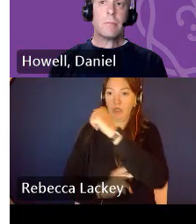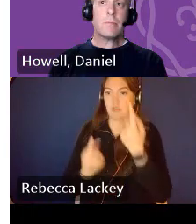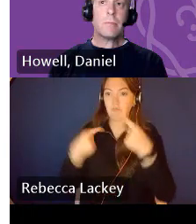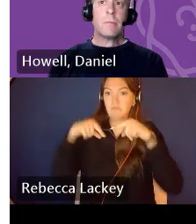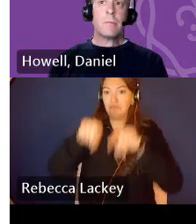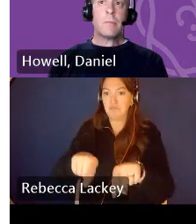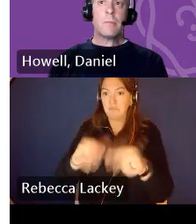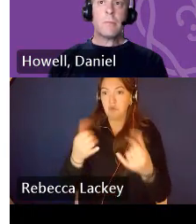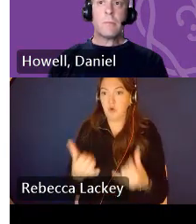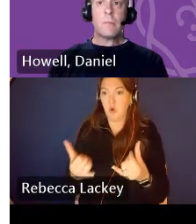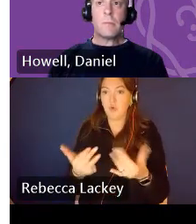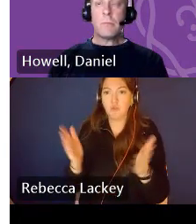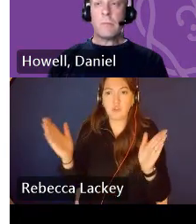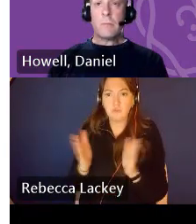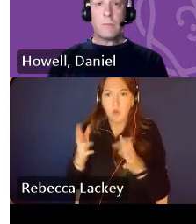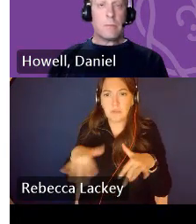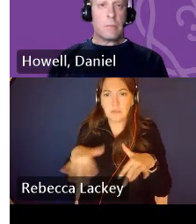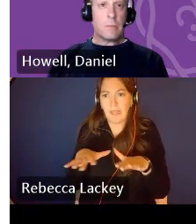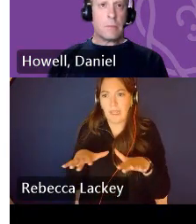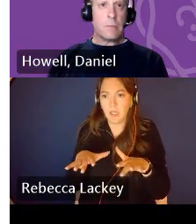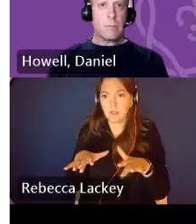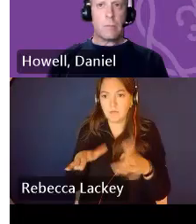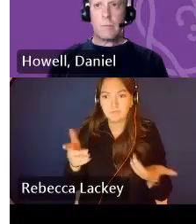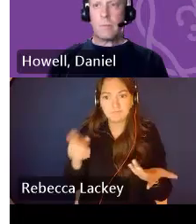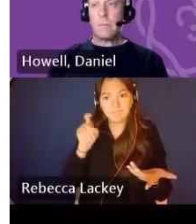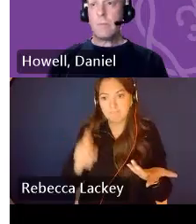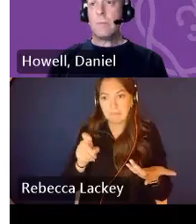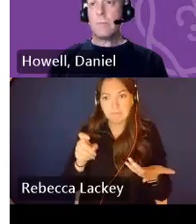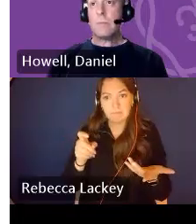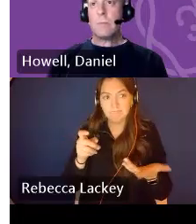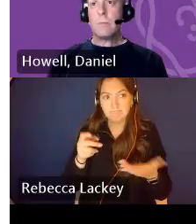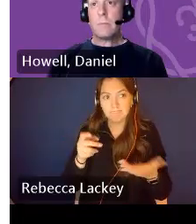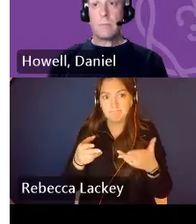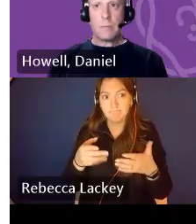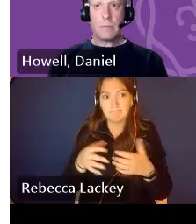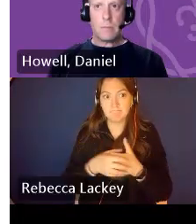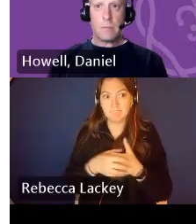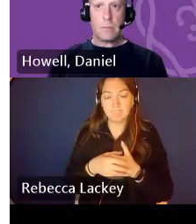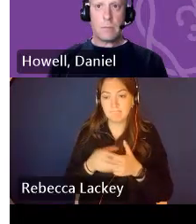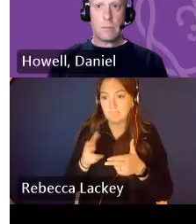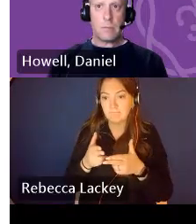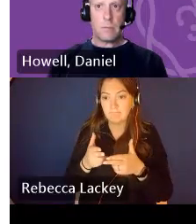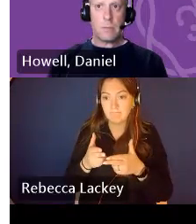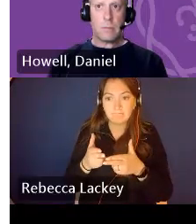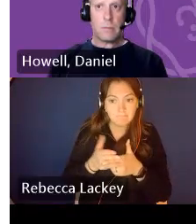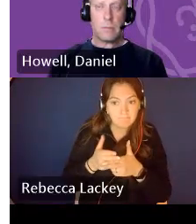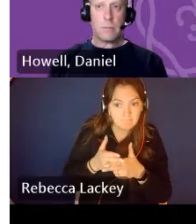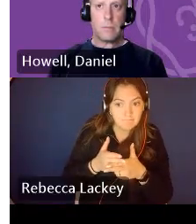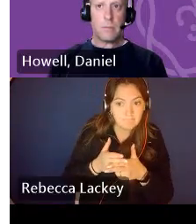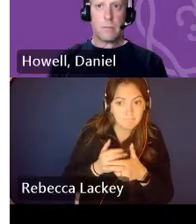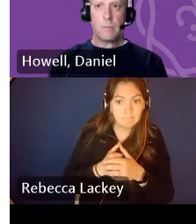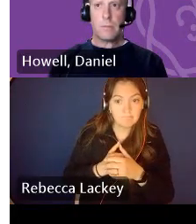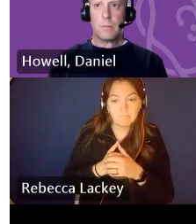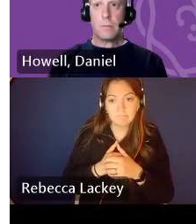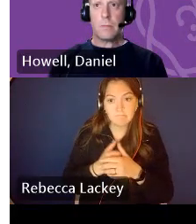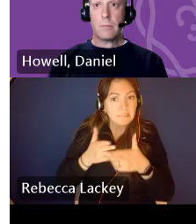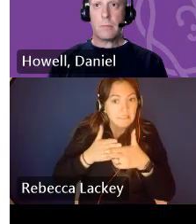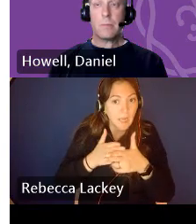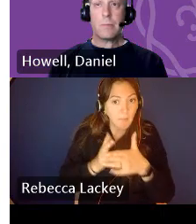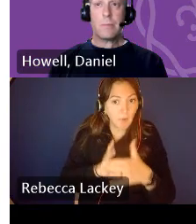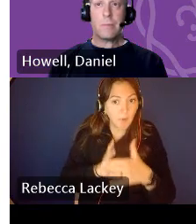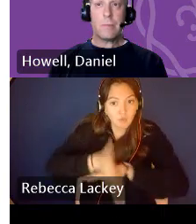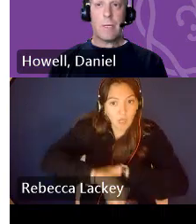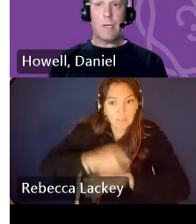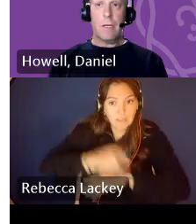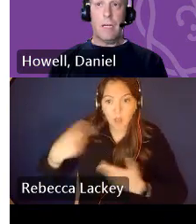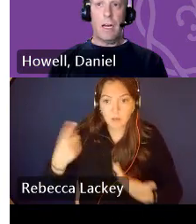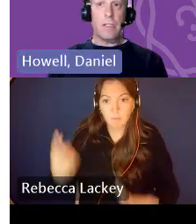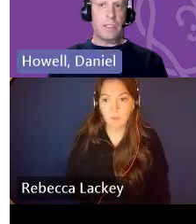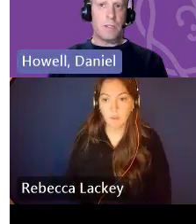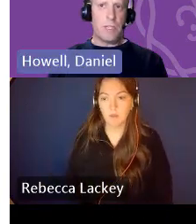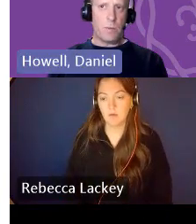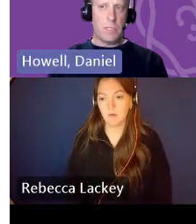bridge in such a small span there has to be a way to for for a temporary crossing. The issue there